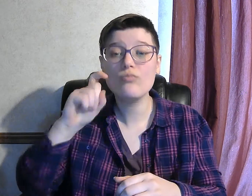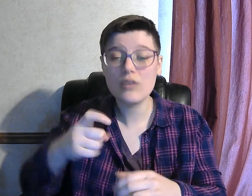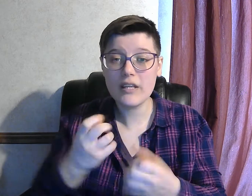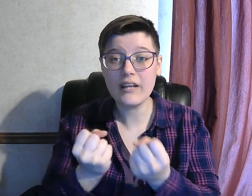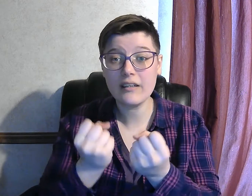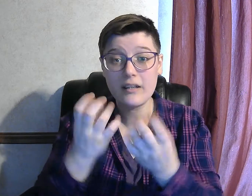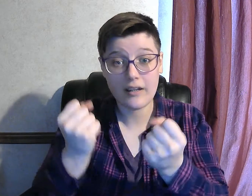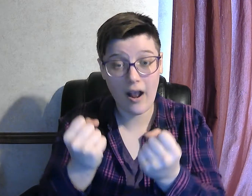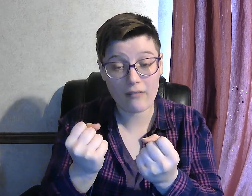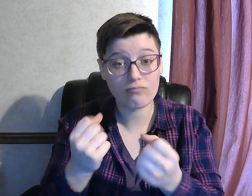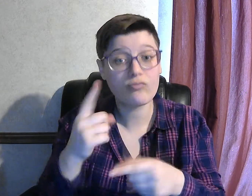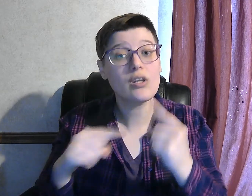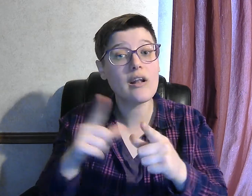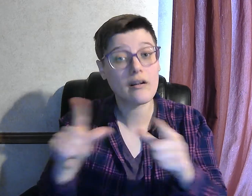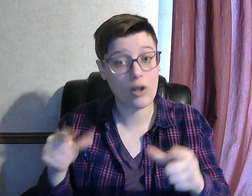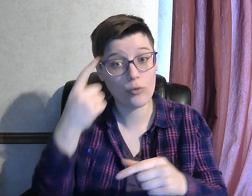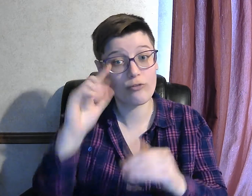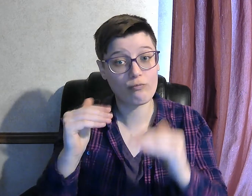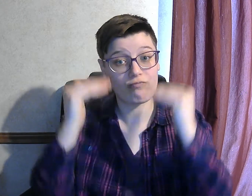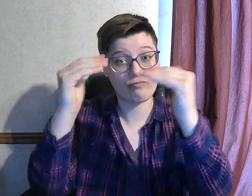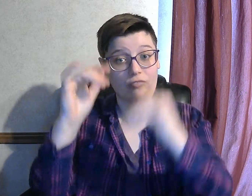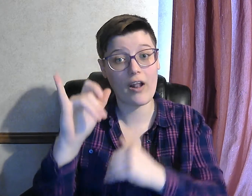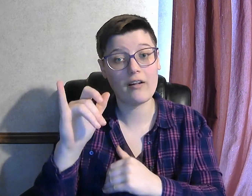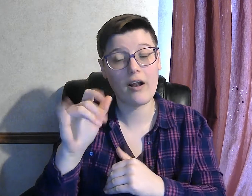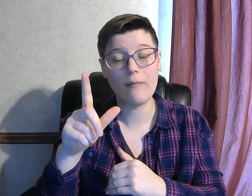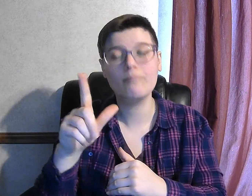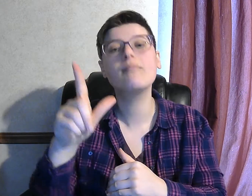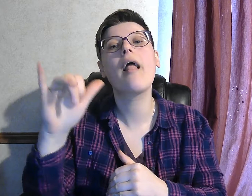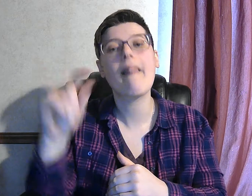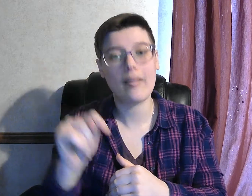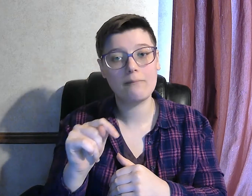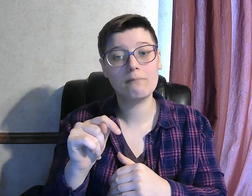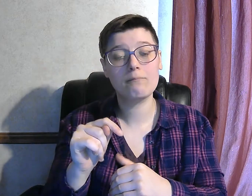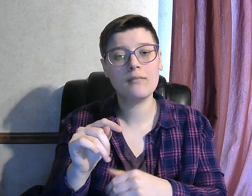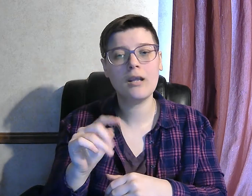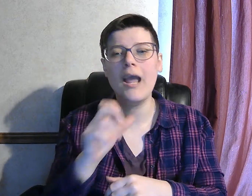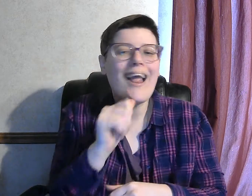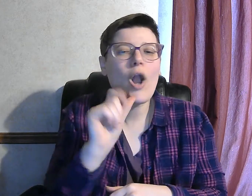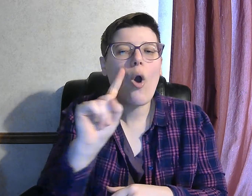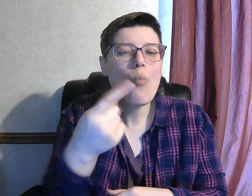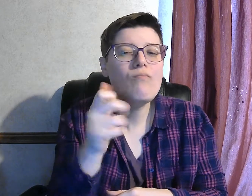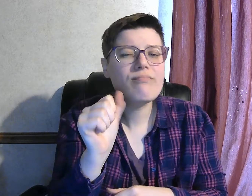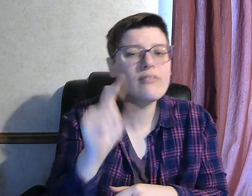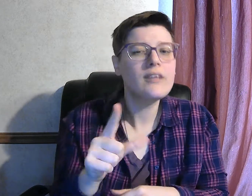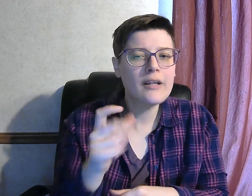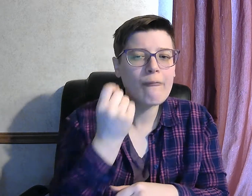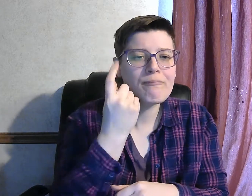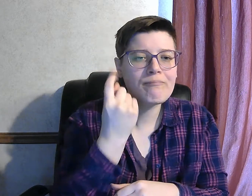My project should raise awareness about how we need advanced literature in signed languages.